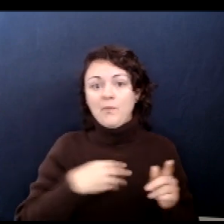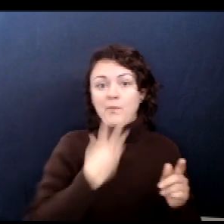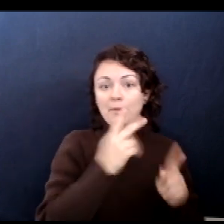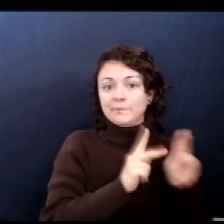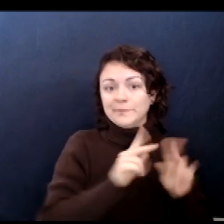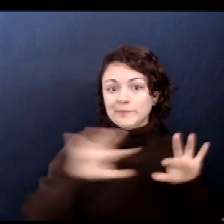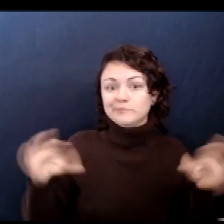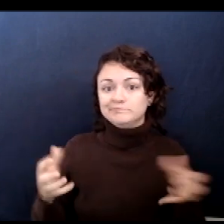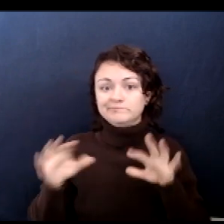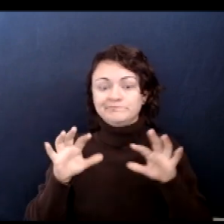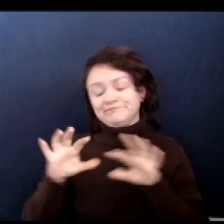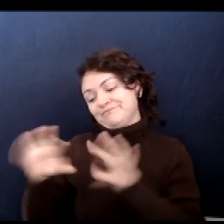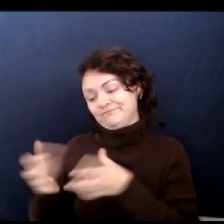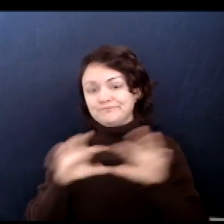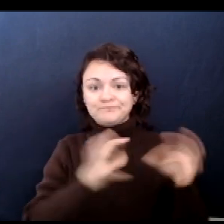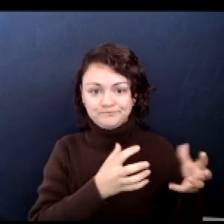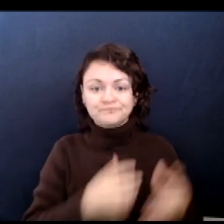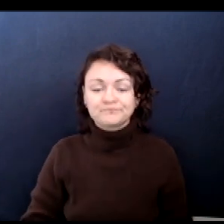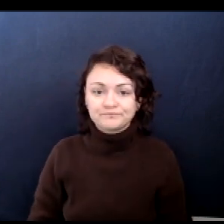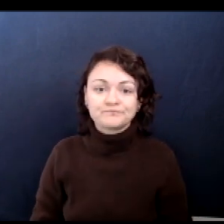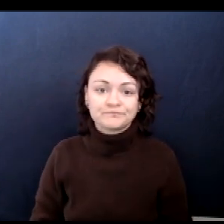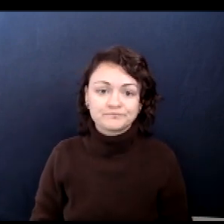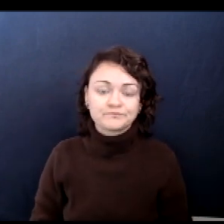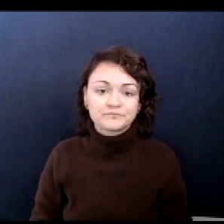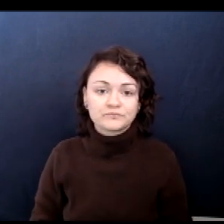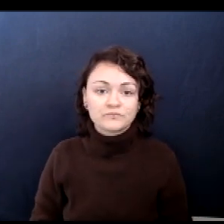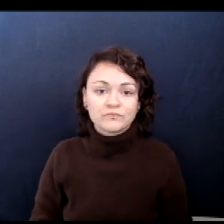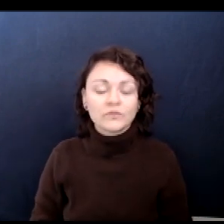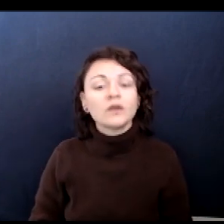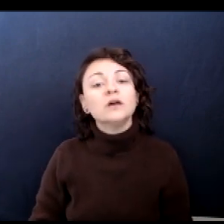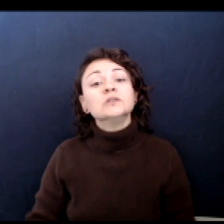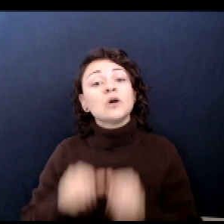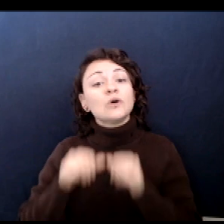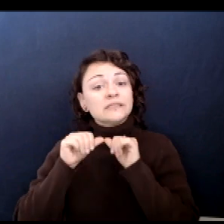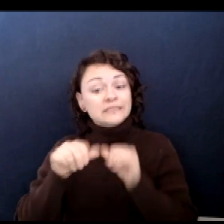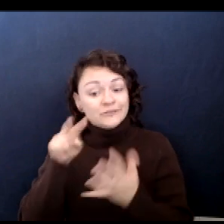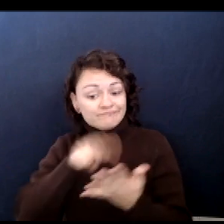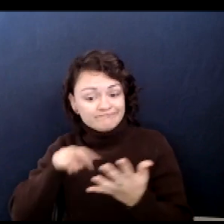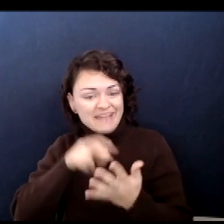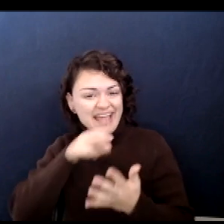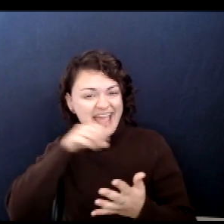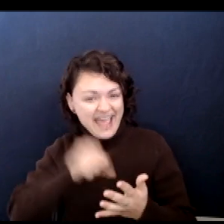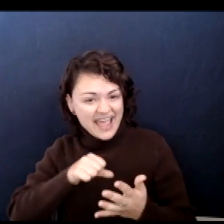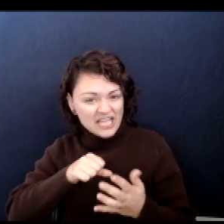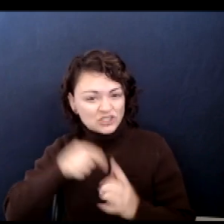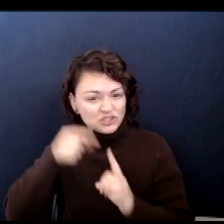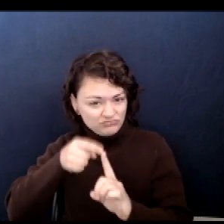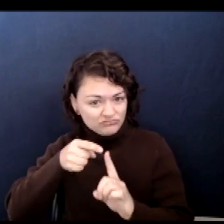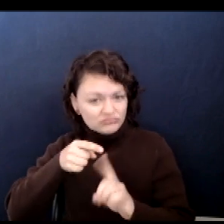Continuing to look at the age range prevalence on the wait list,